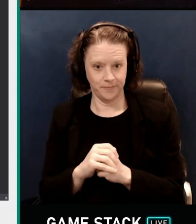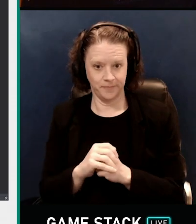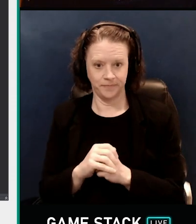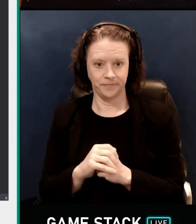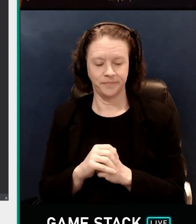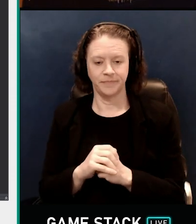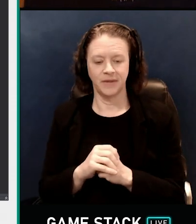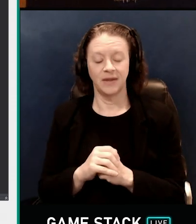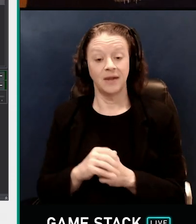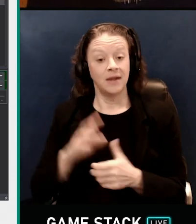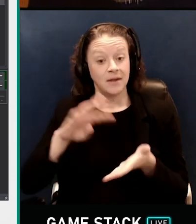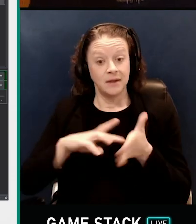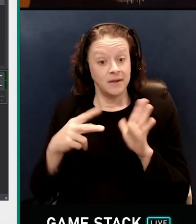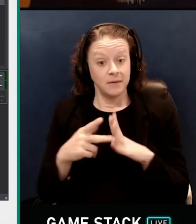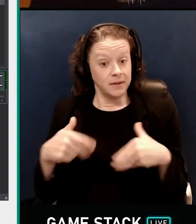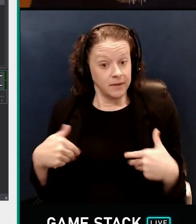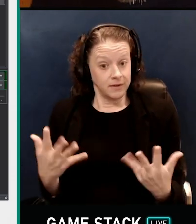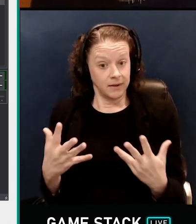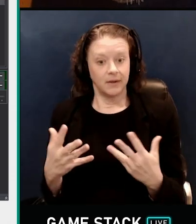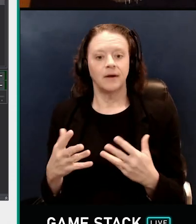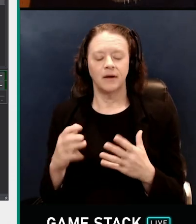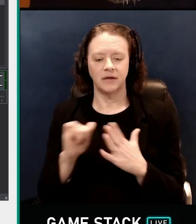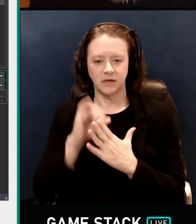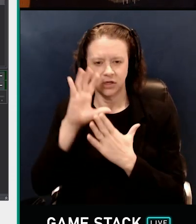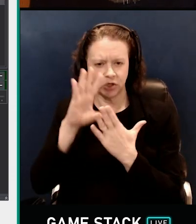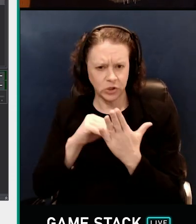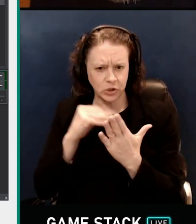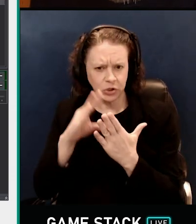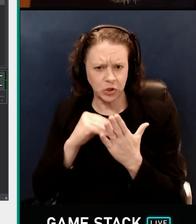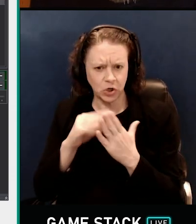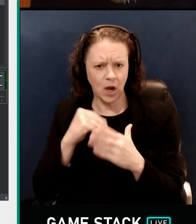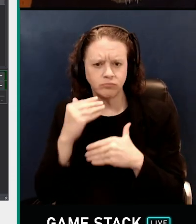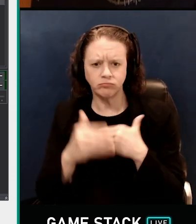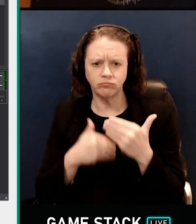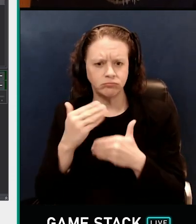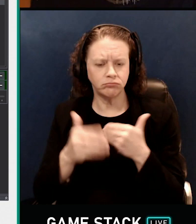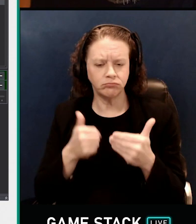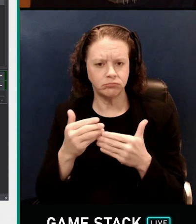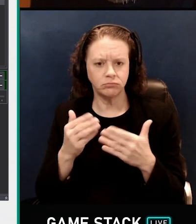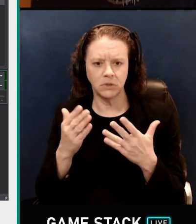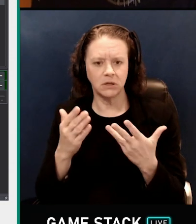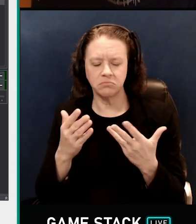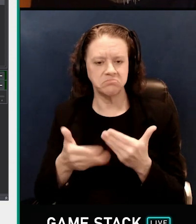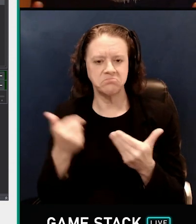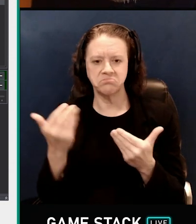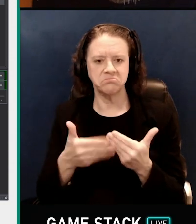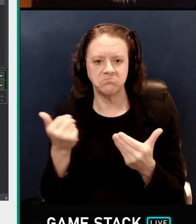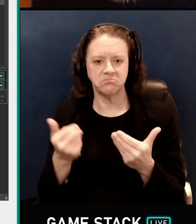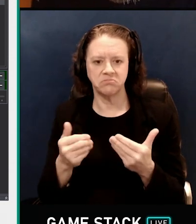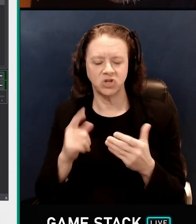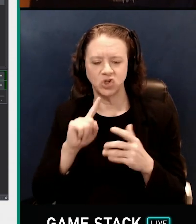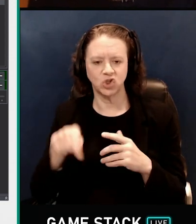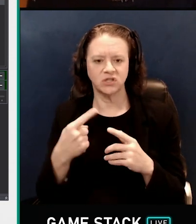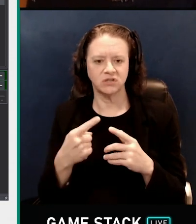And this also means that the learning curve is completely is removed and almost reduced from 4 shared resources,